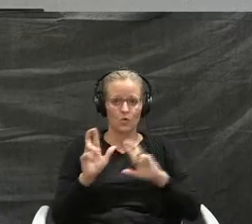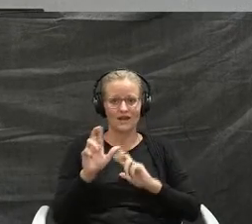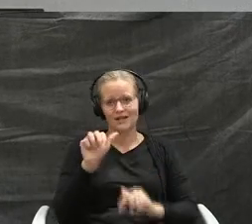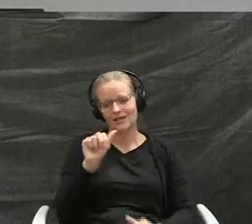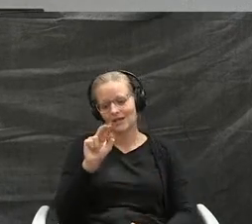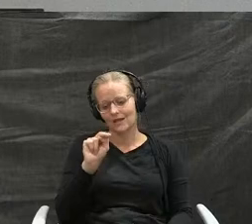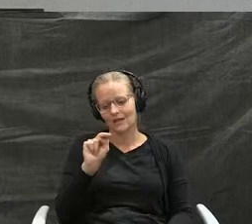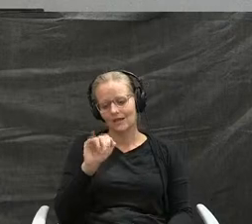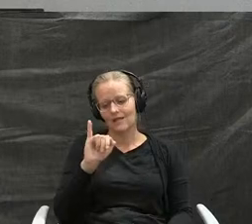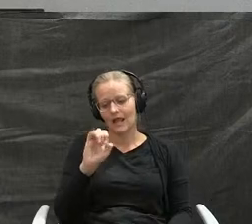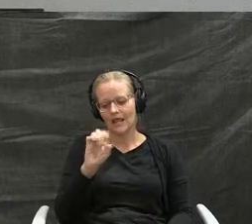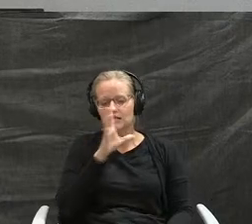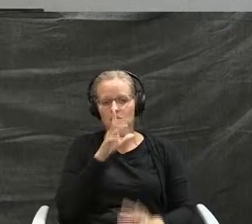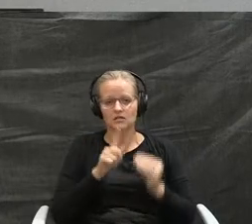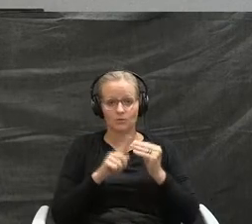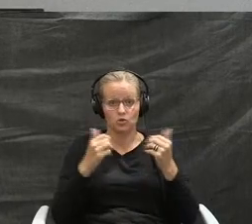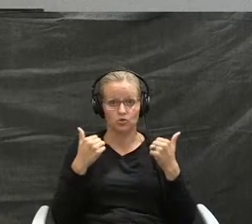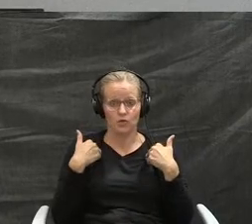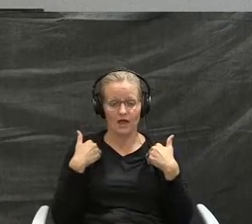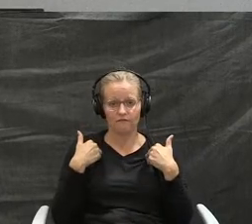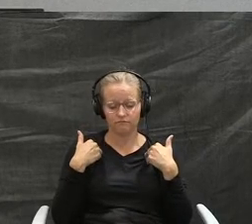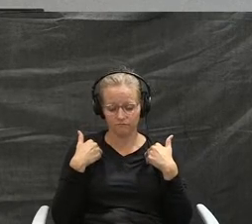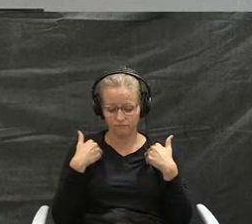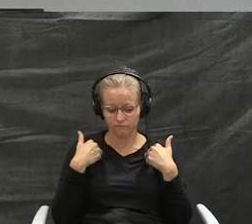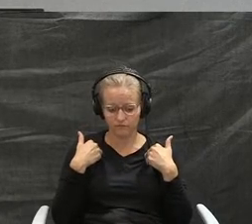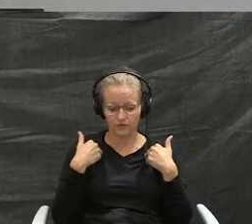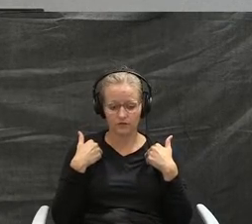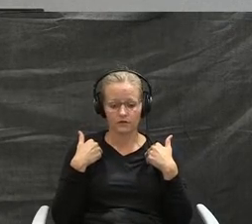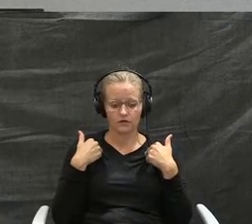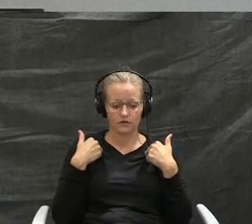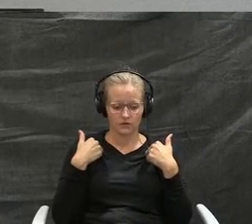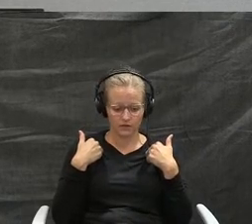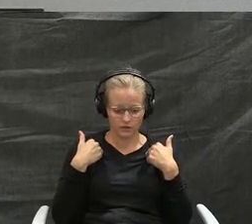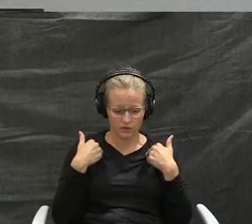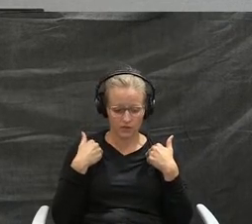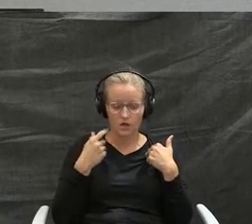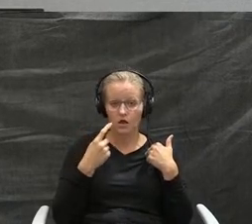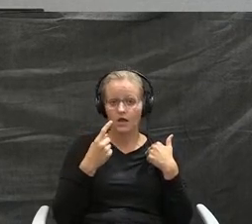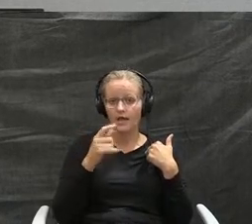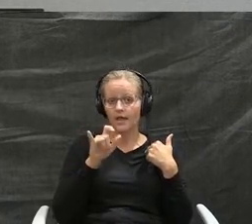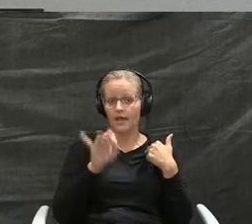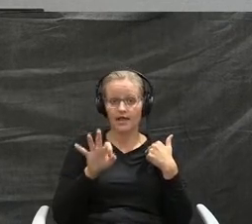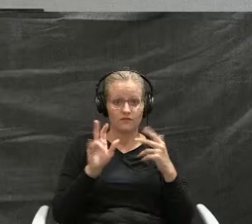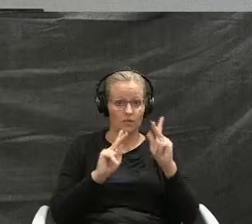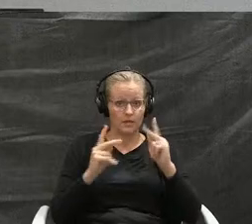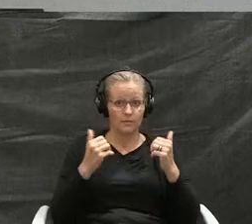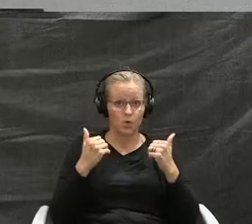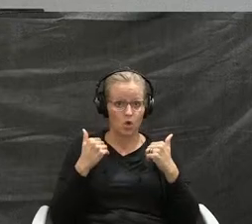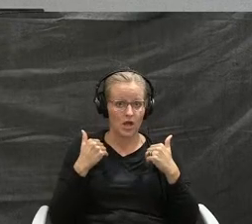with people who have symptoms. People who think they might have symptoms, whatever.